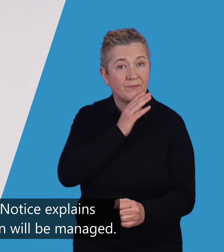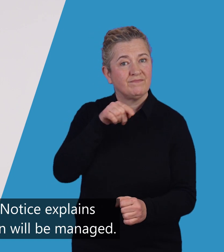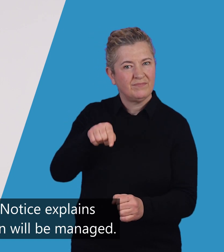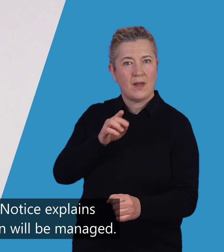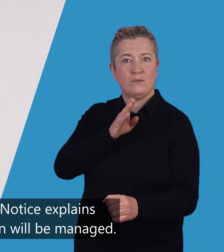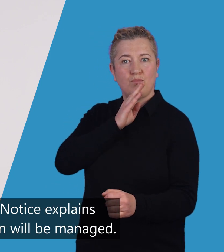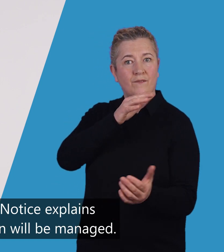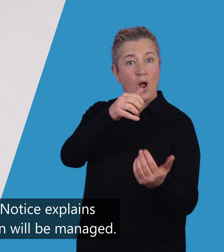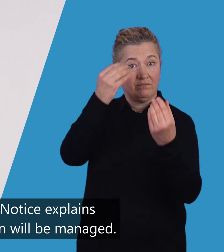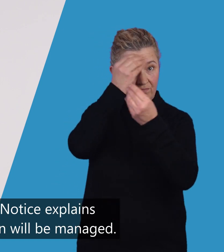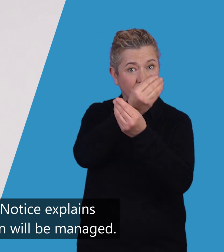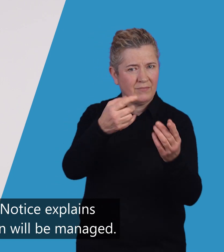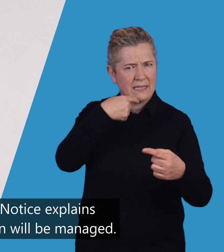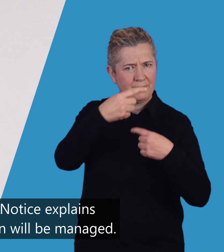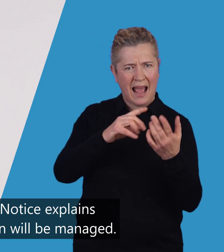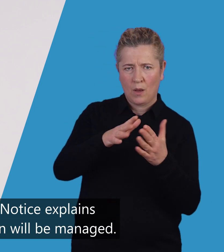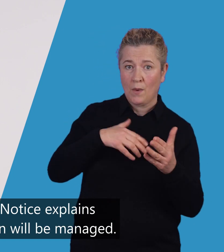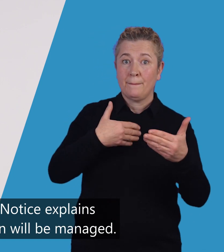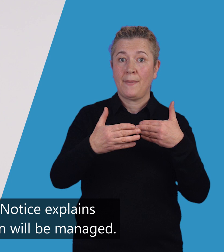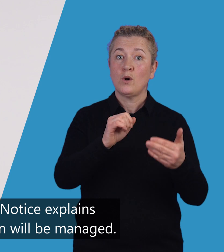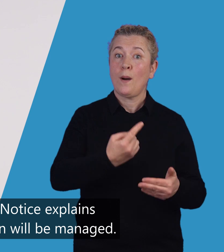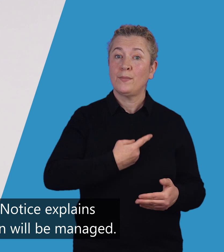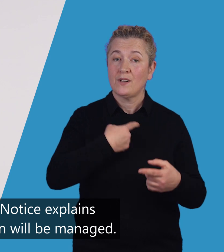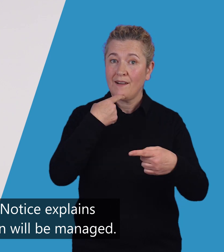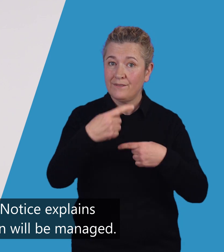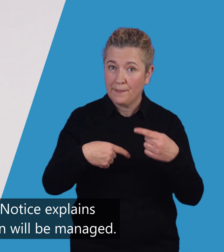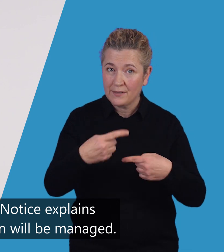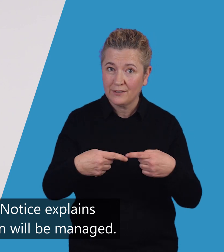and the Privacy Collection Notice explains how your personal information will be managed.